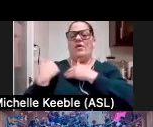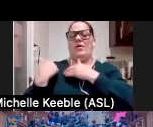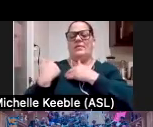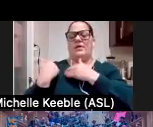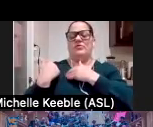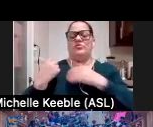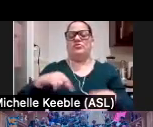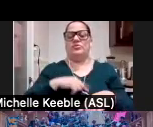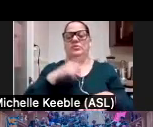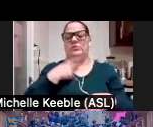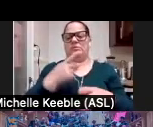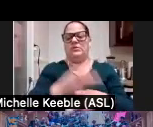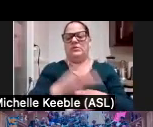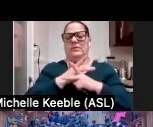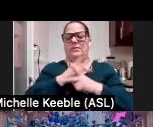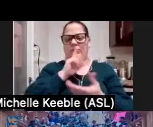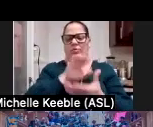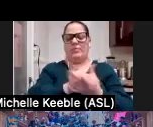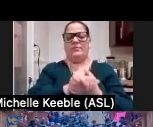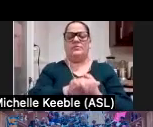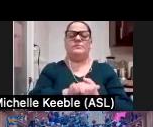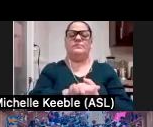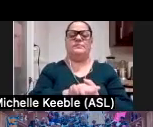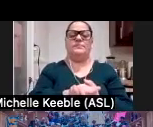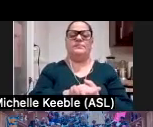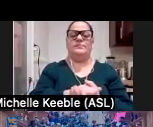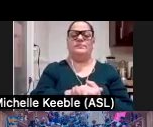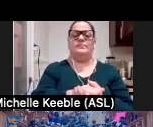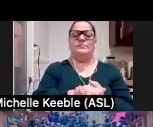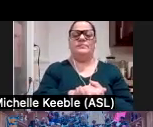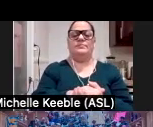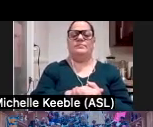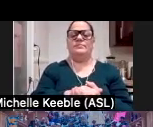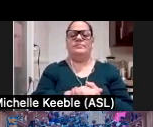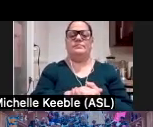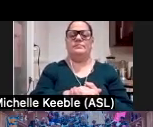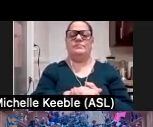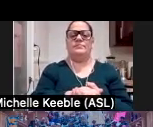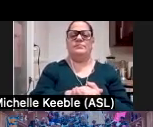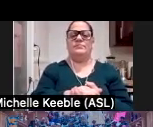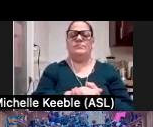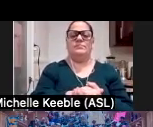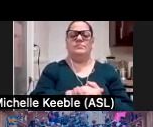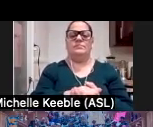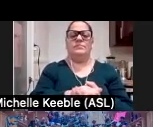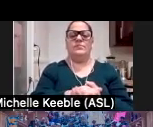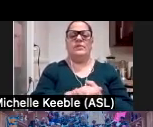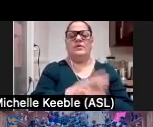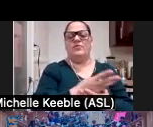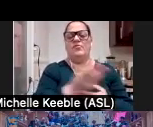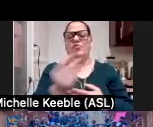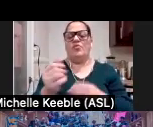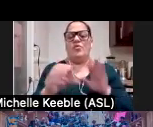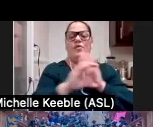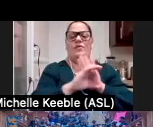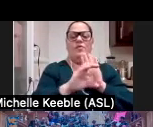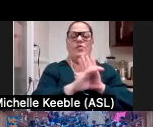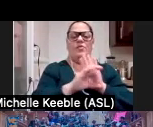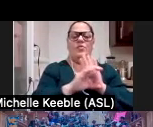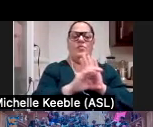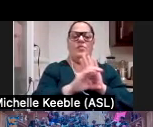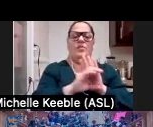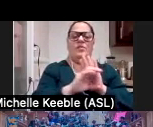promise. Could I have the next slide, please? This is just a really cool photo montage of Hank